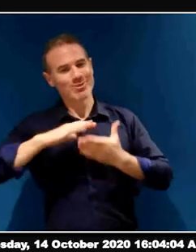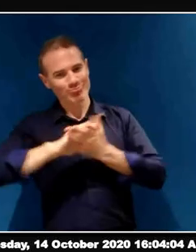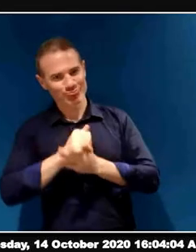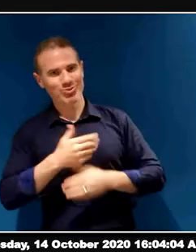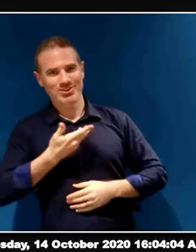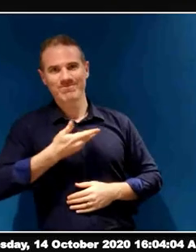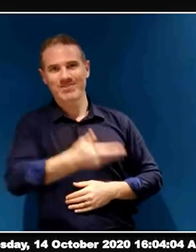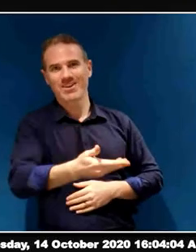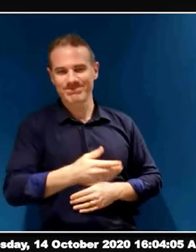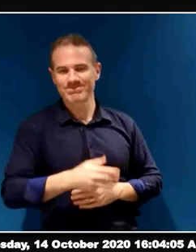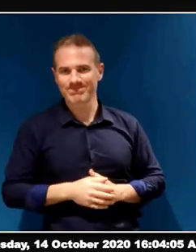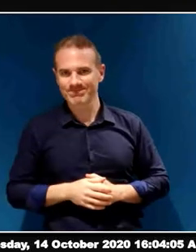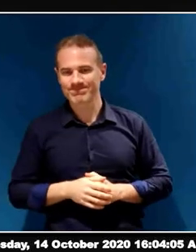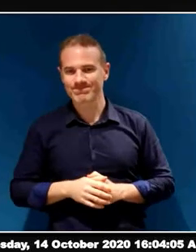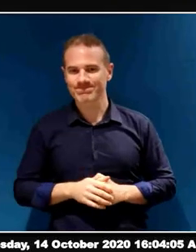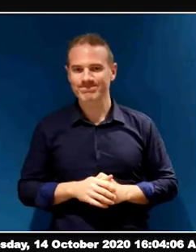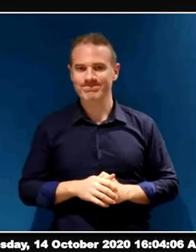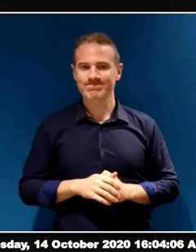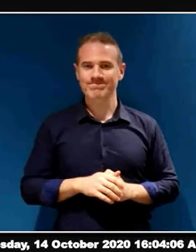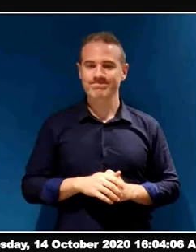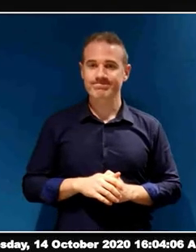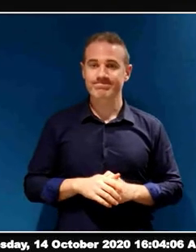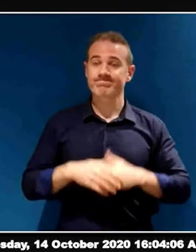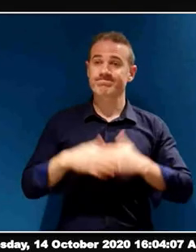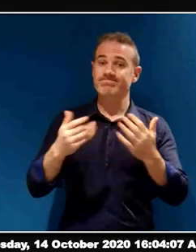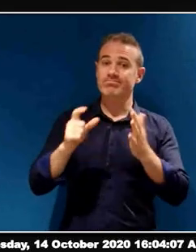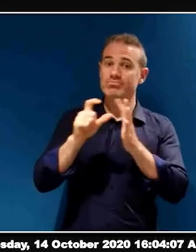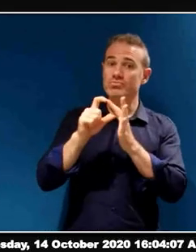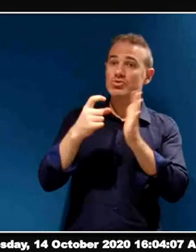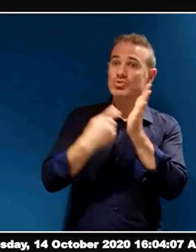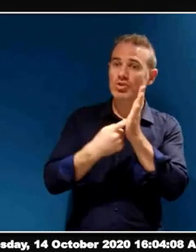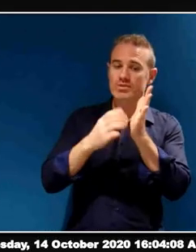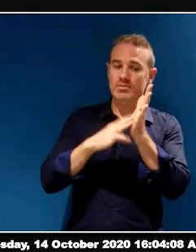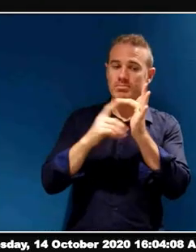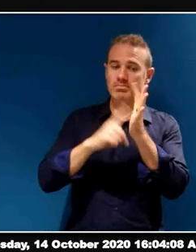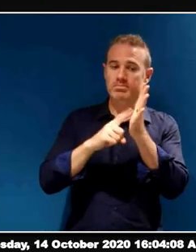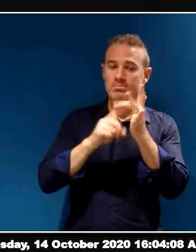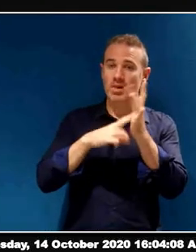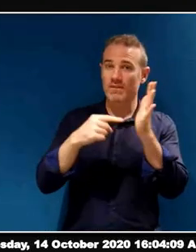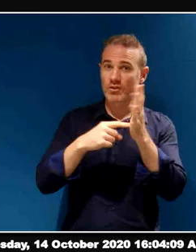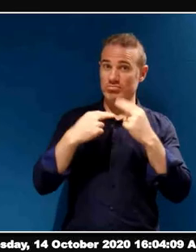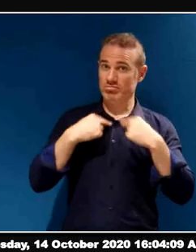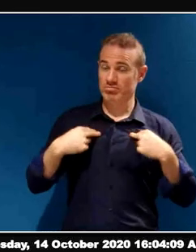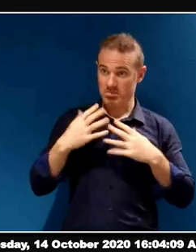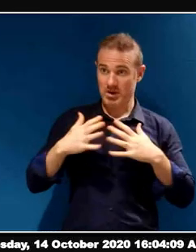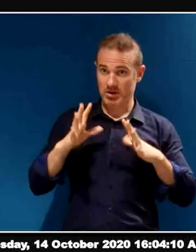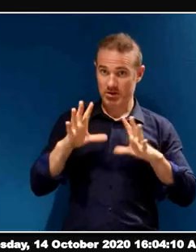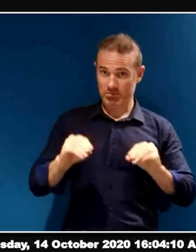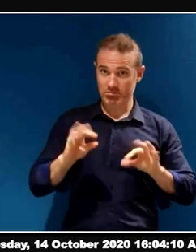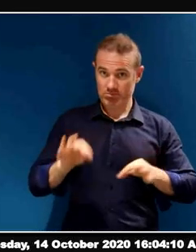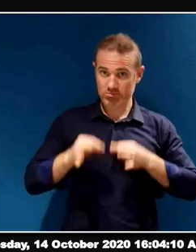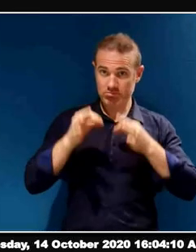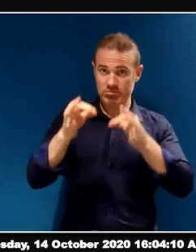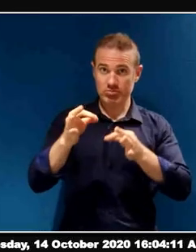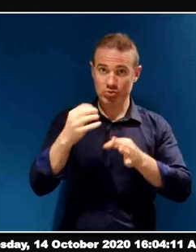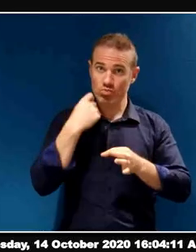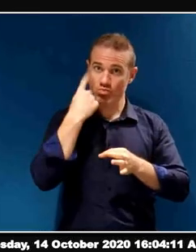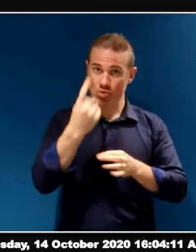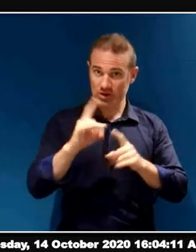Dr Mellifont, does that mean we adjourn until 10 o'clock tomorrow morning Brisbane time? Yes, it does. Thank you.